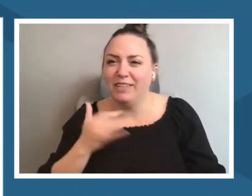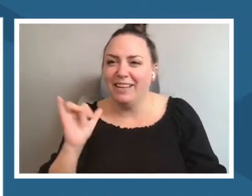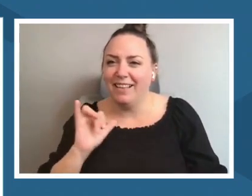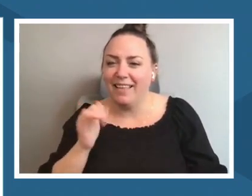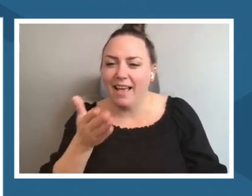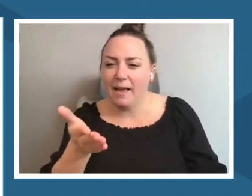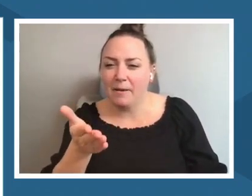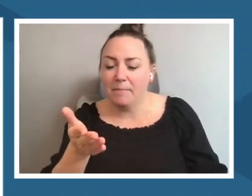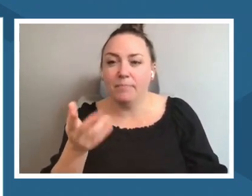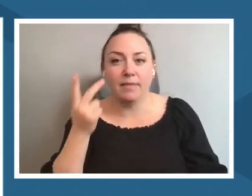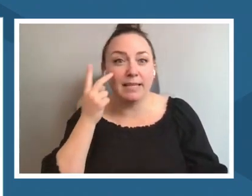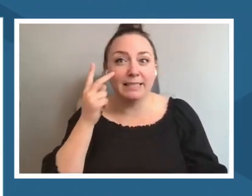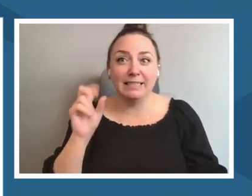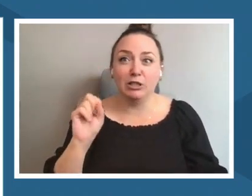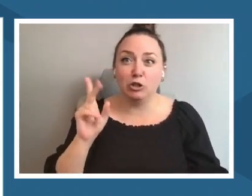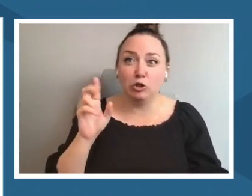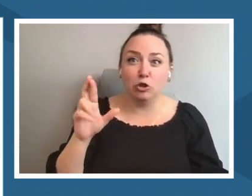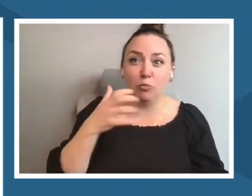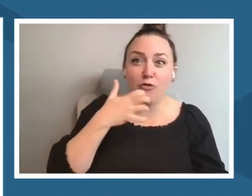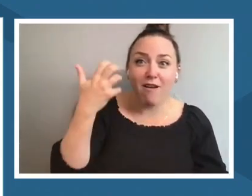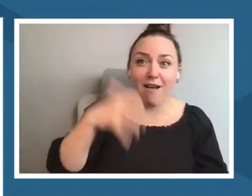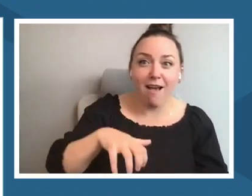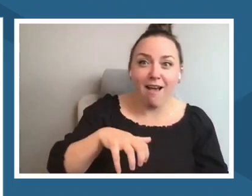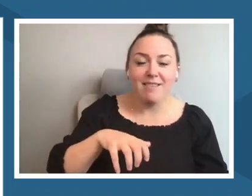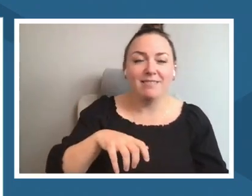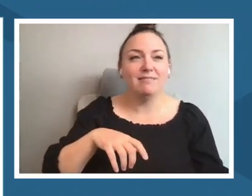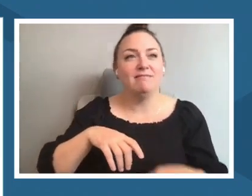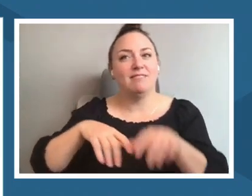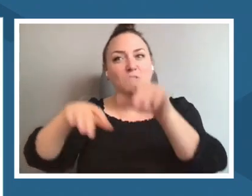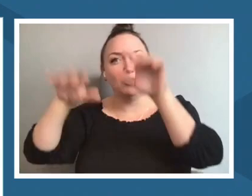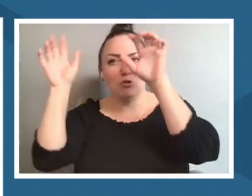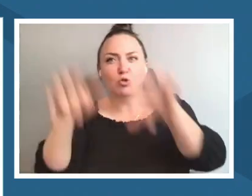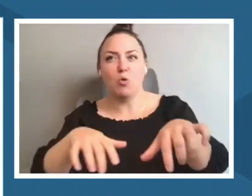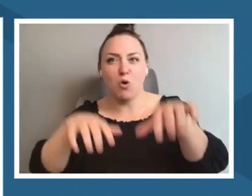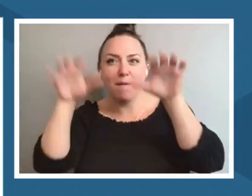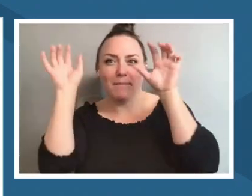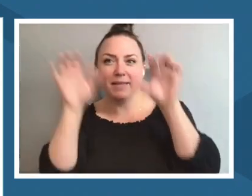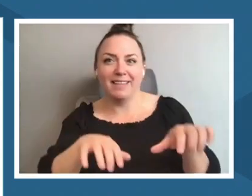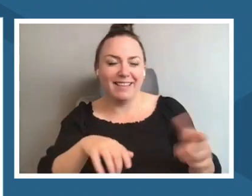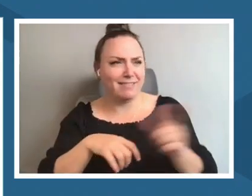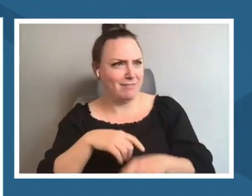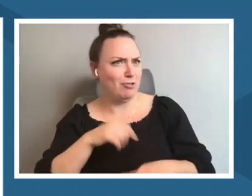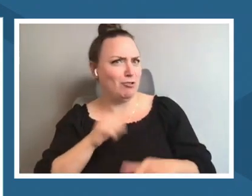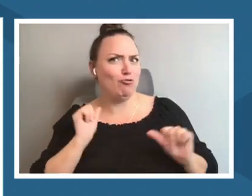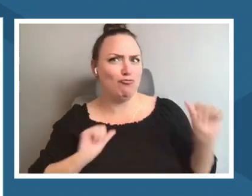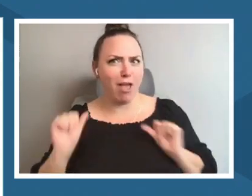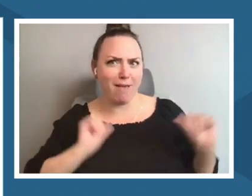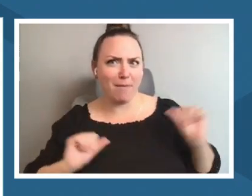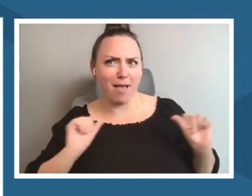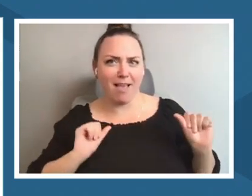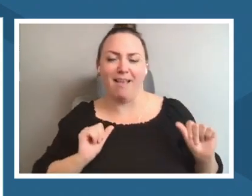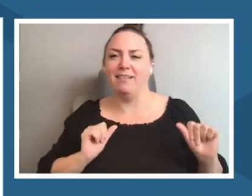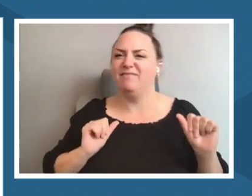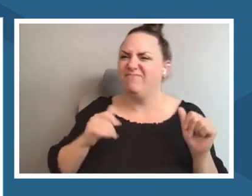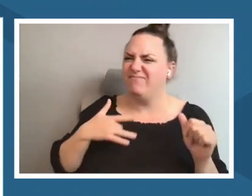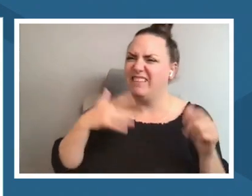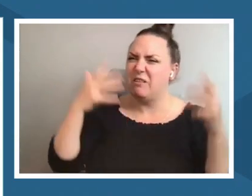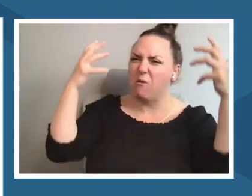hot but stormy drama overcast